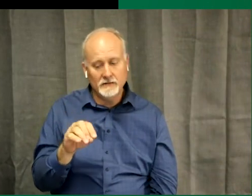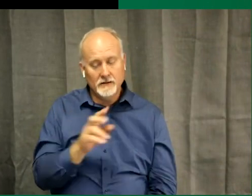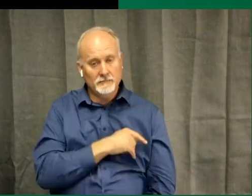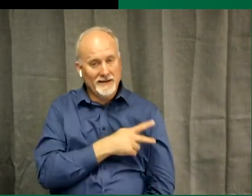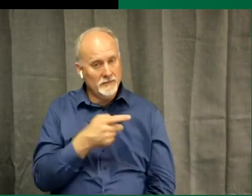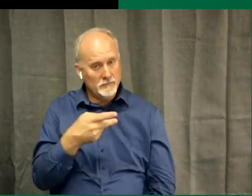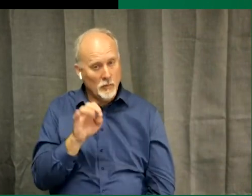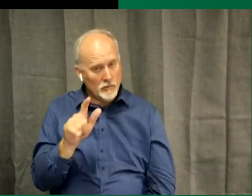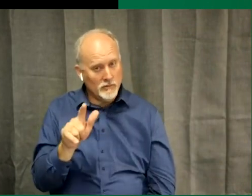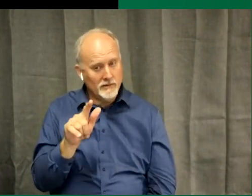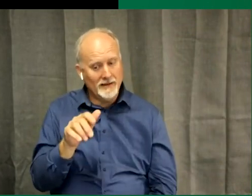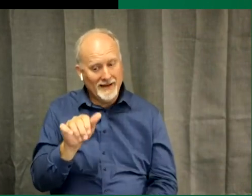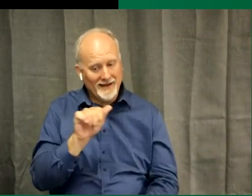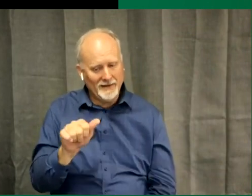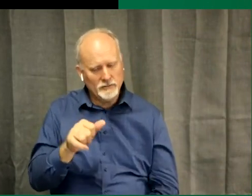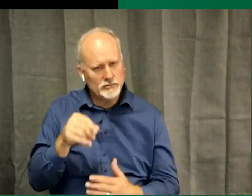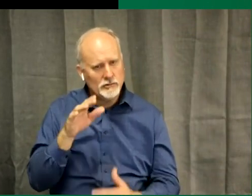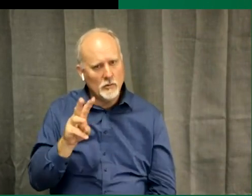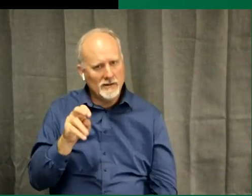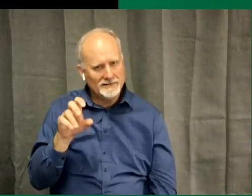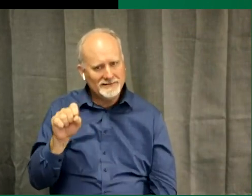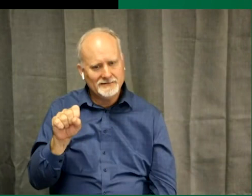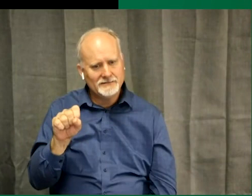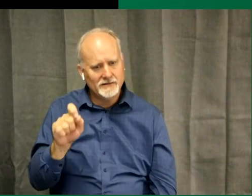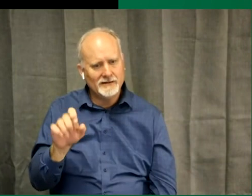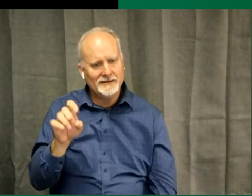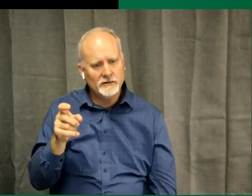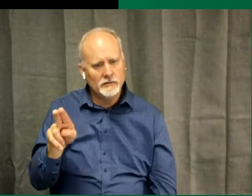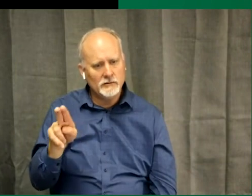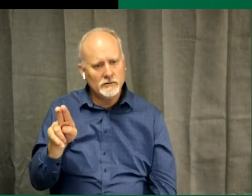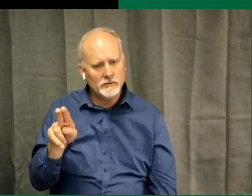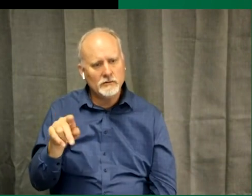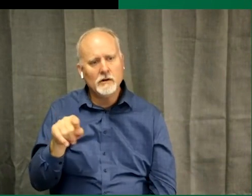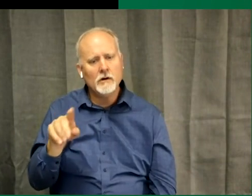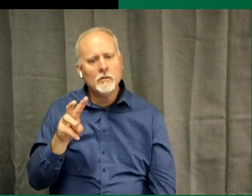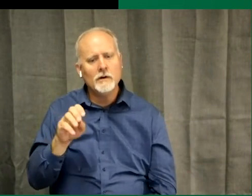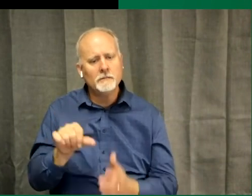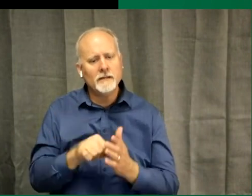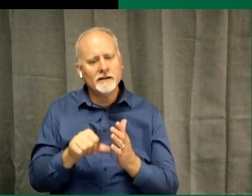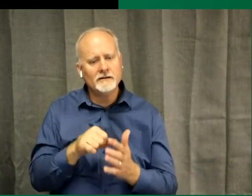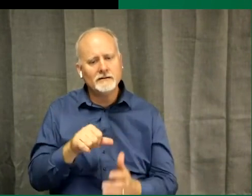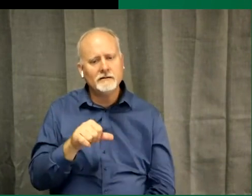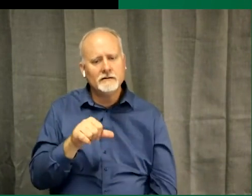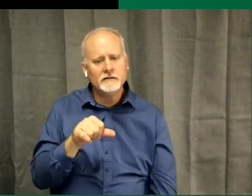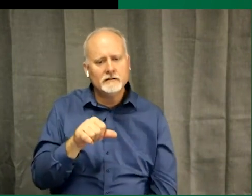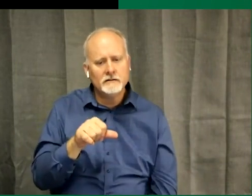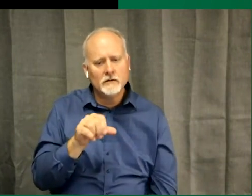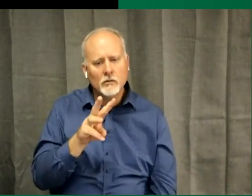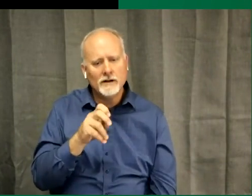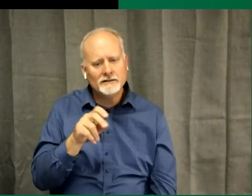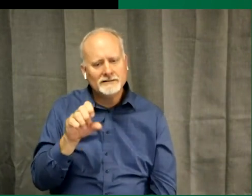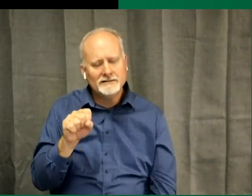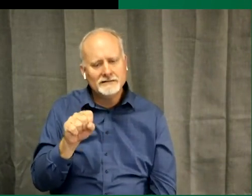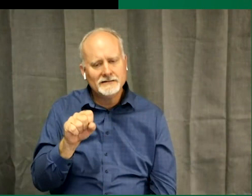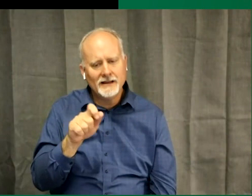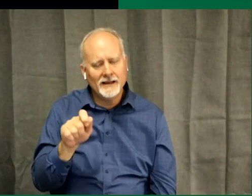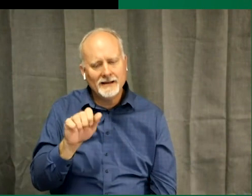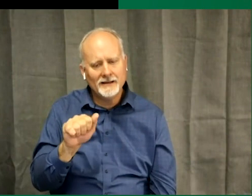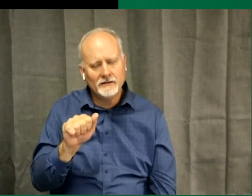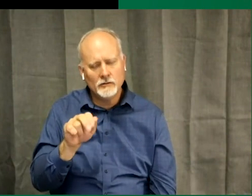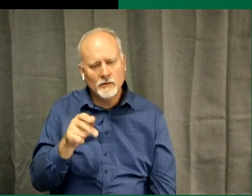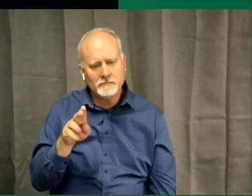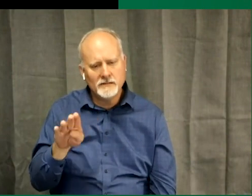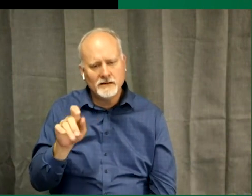studentwellness.uab.edu or the website at uab.edu forward slash students forward slash health i'm